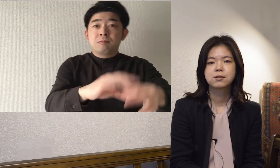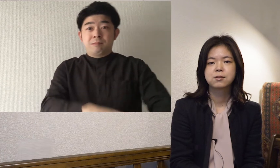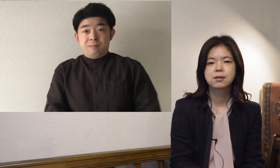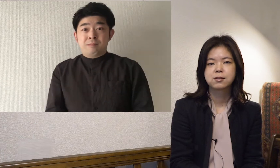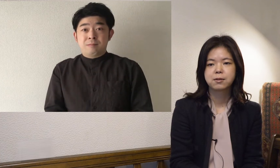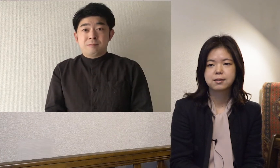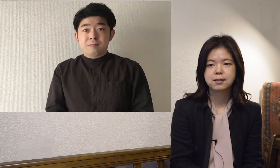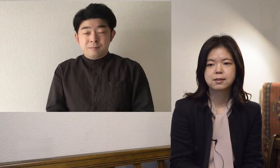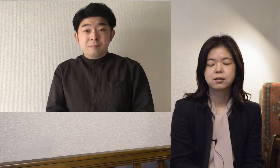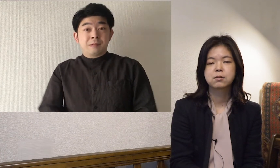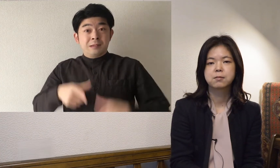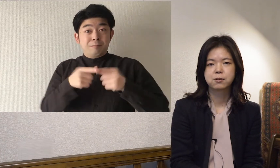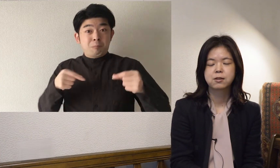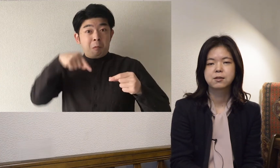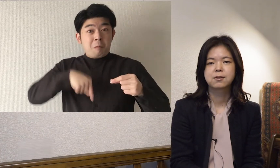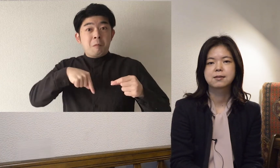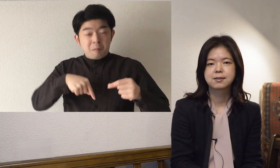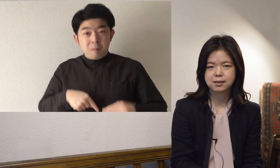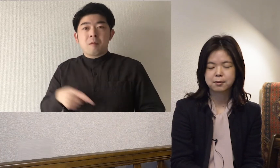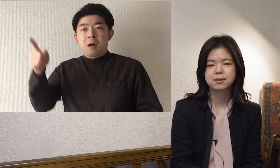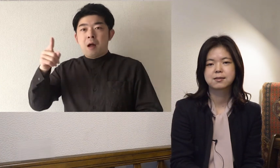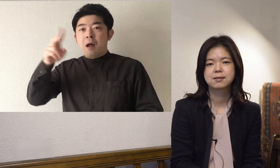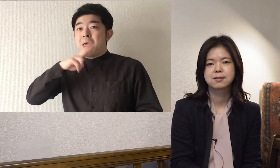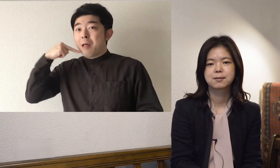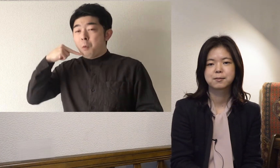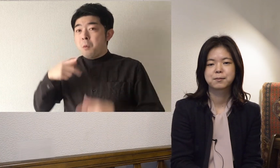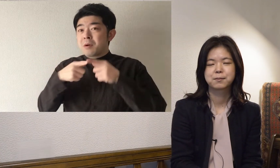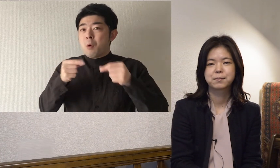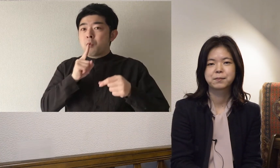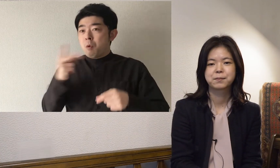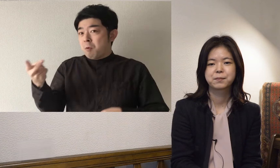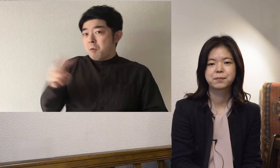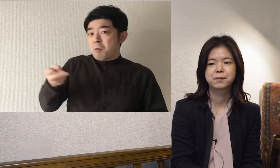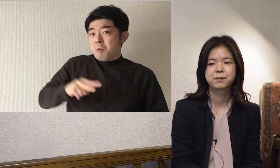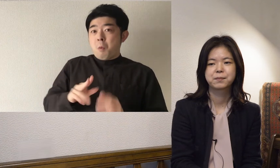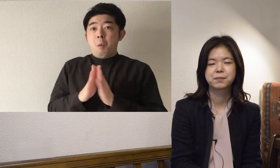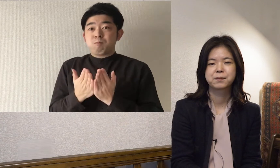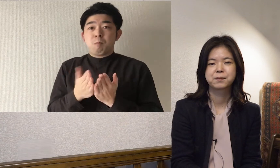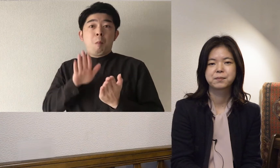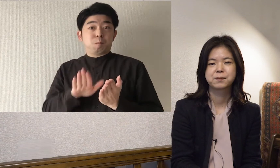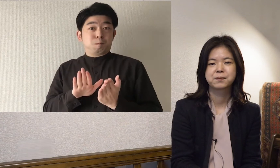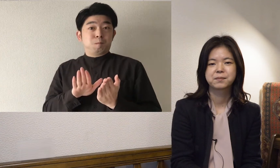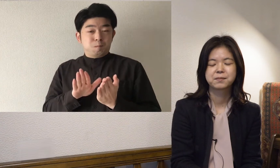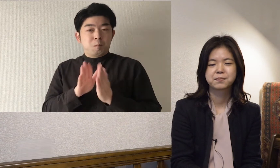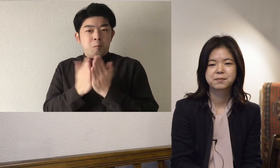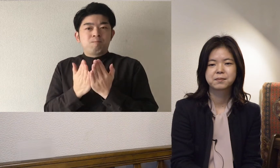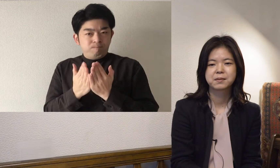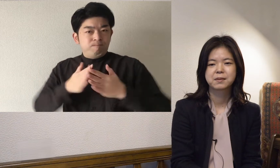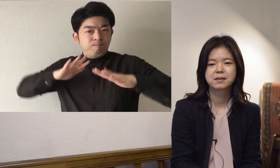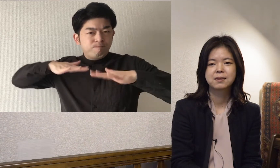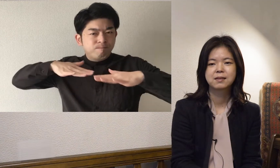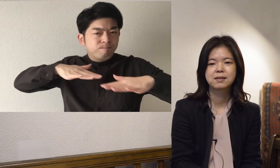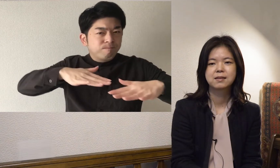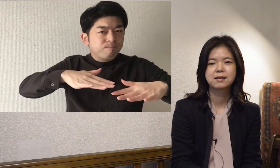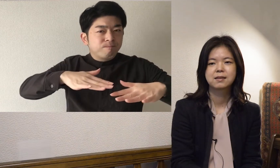Japanese translation is available and people discuss it in Japan, too.